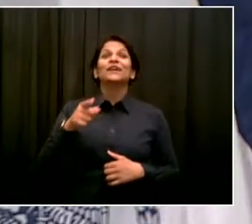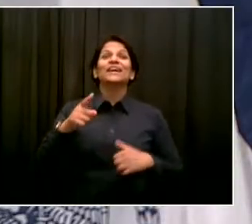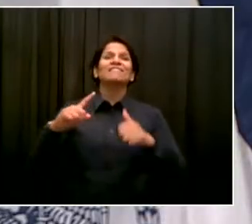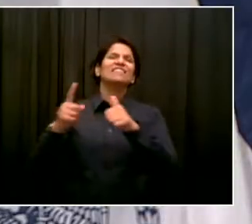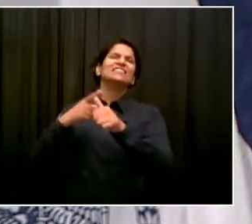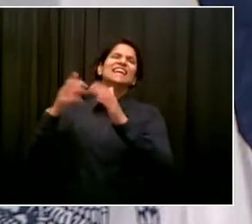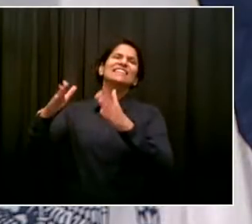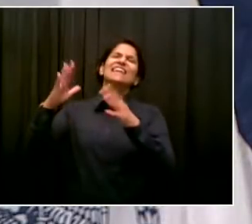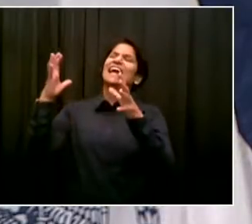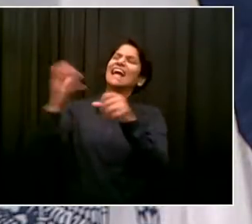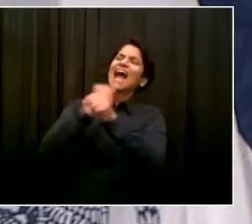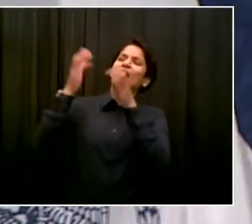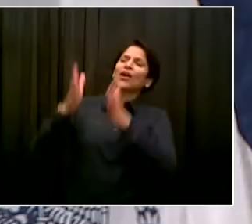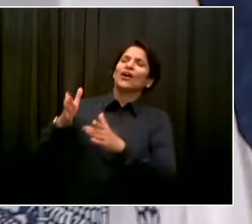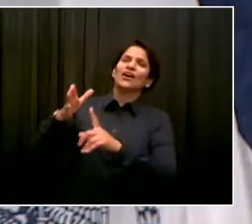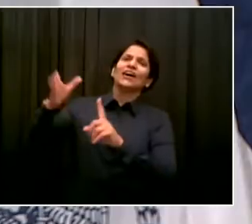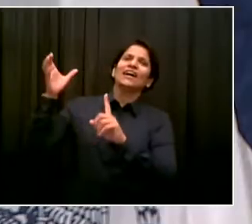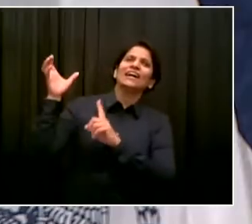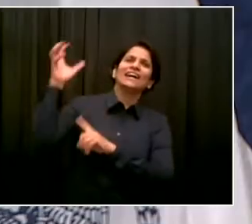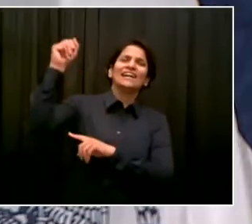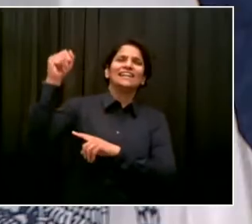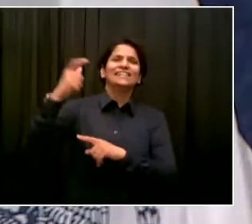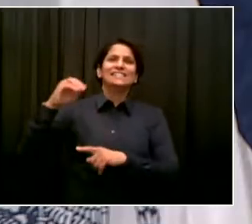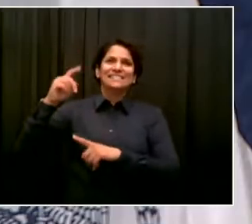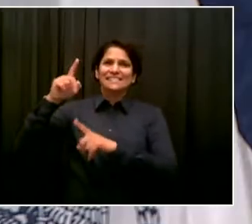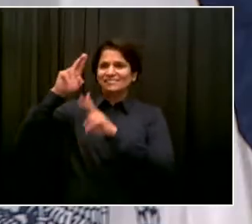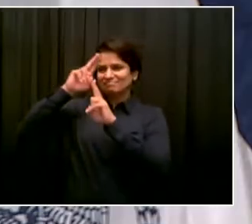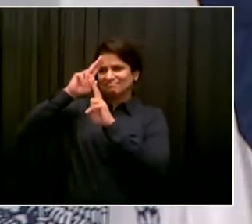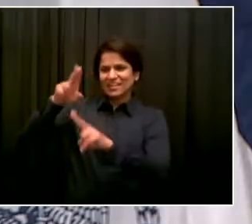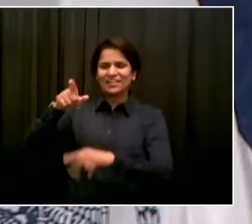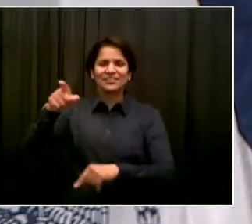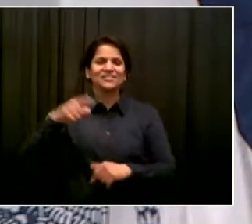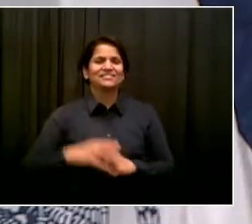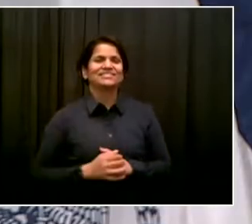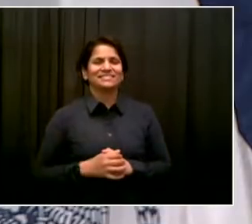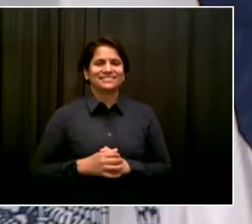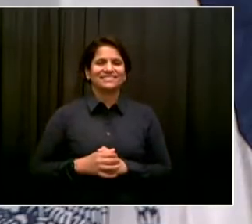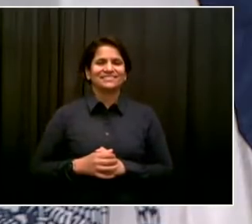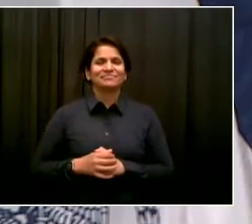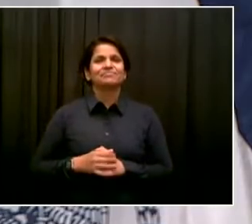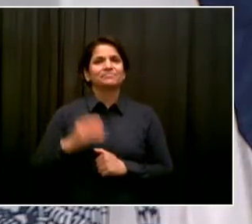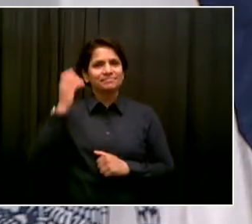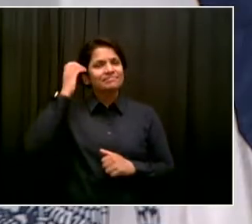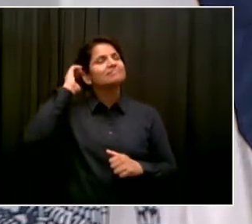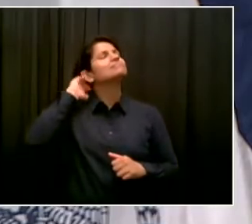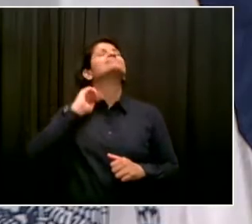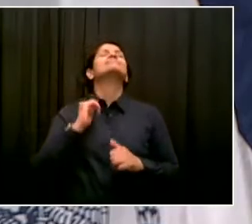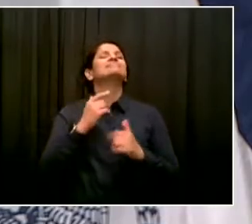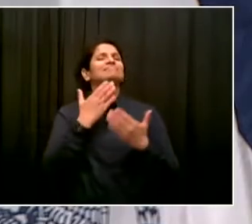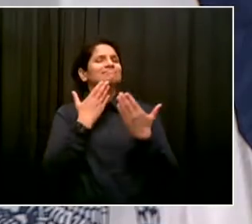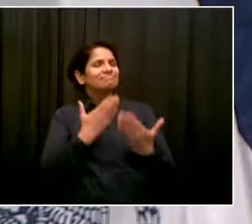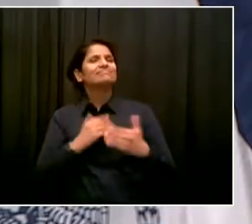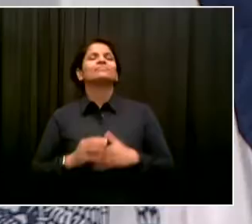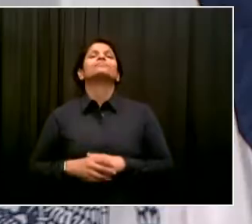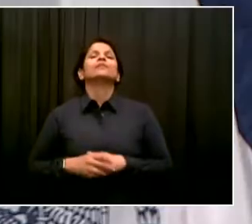FIRST IN LINE OF QUESTIONS. YOU ARE THE LEADOFF HITTER, JAMES. A POSITION OF HONOR.